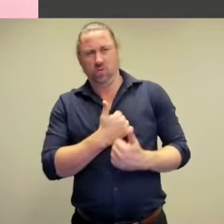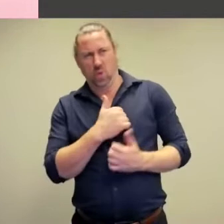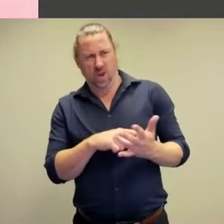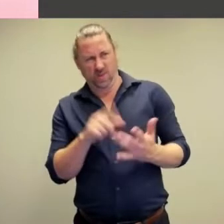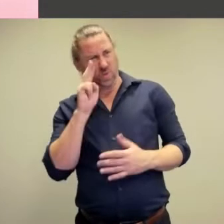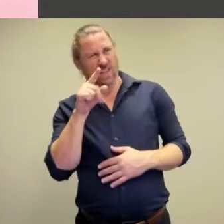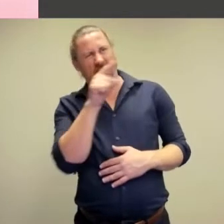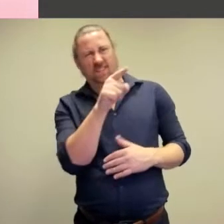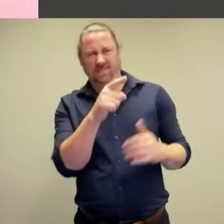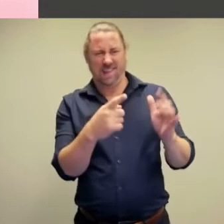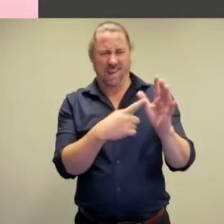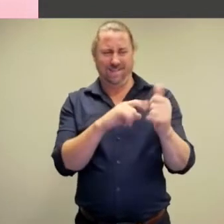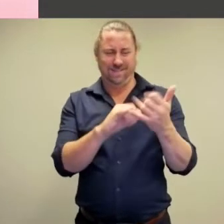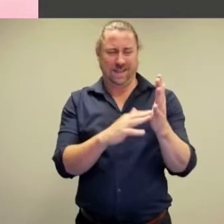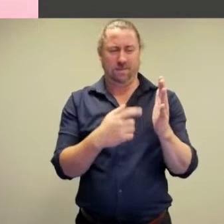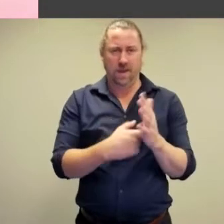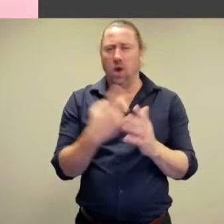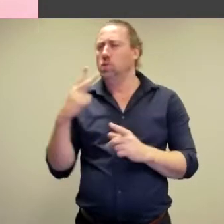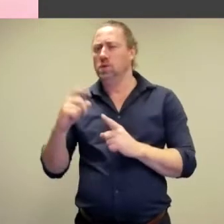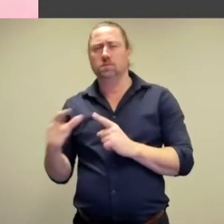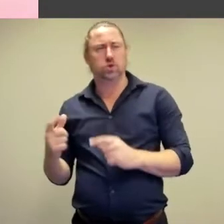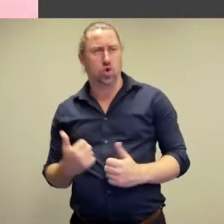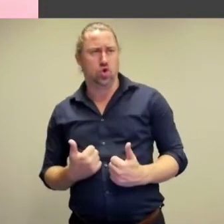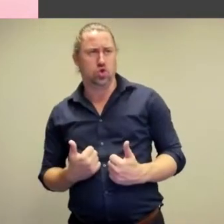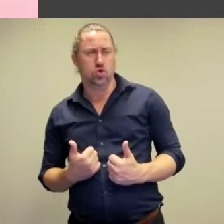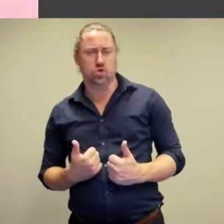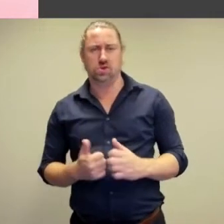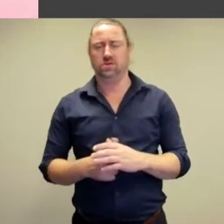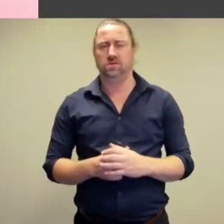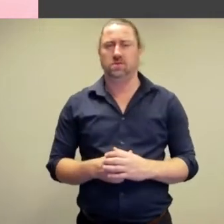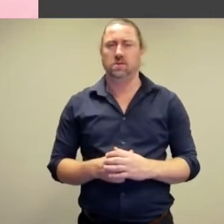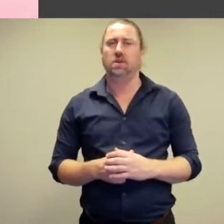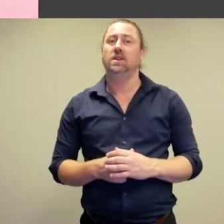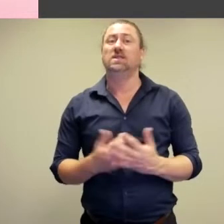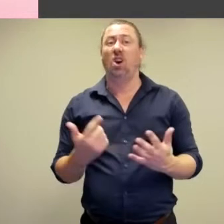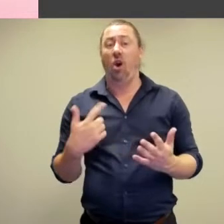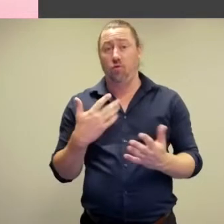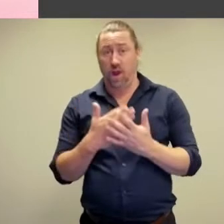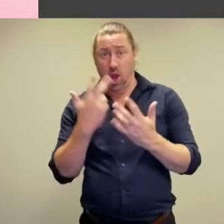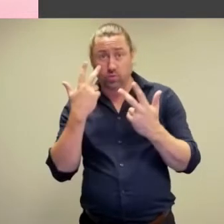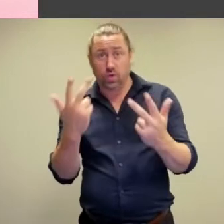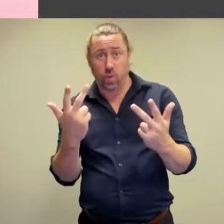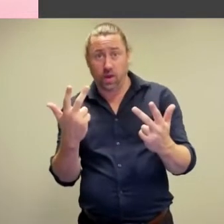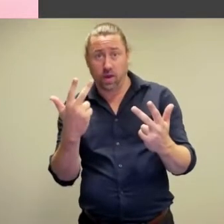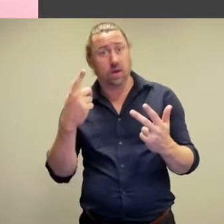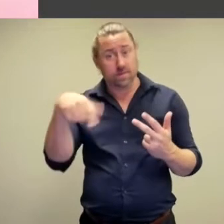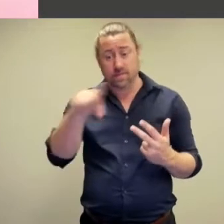ASMR. So what I want to really kind of highlight